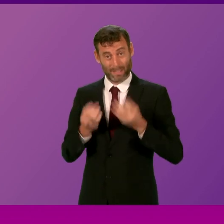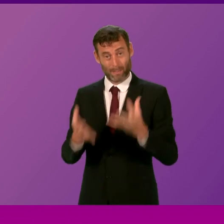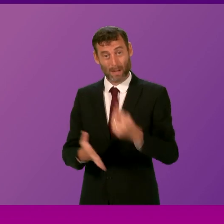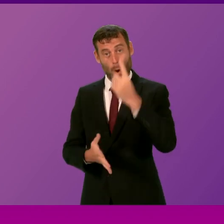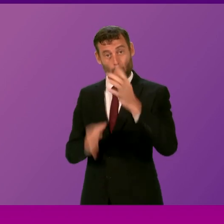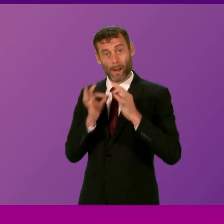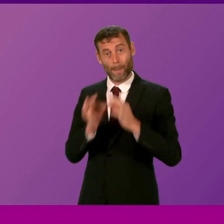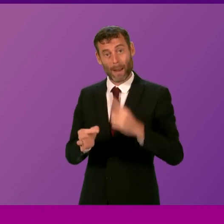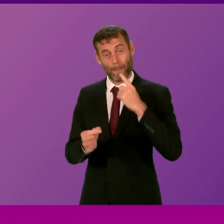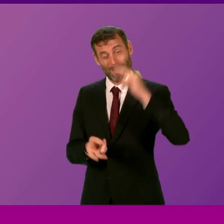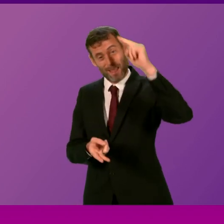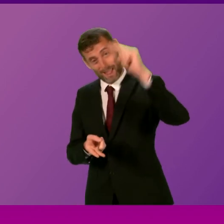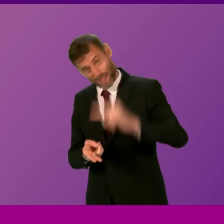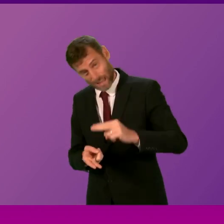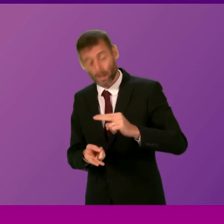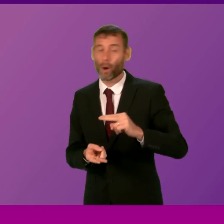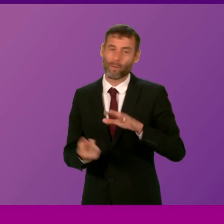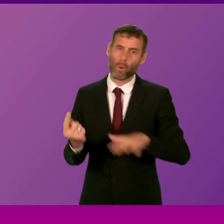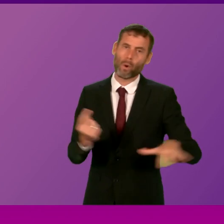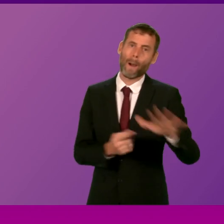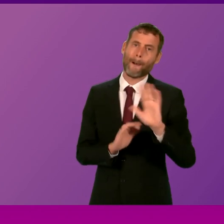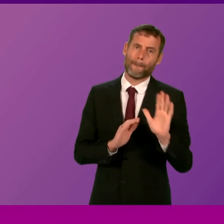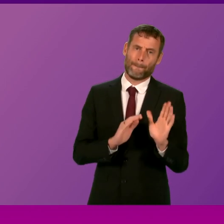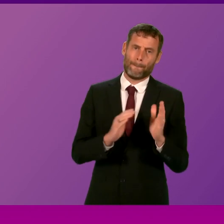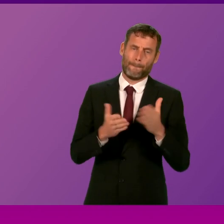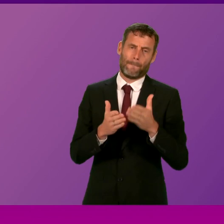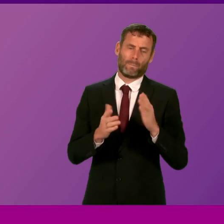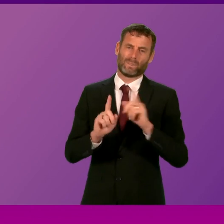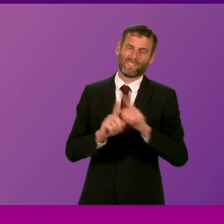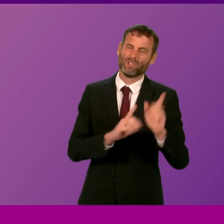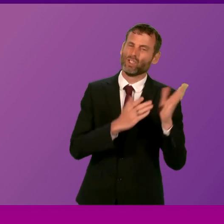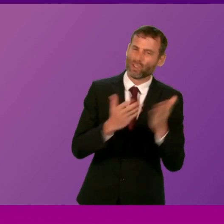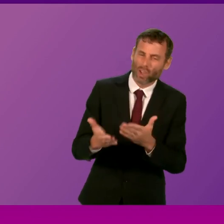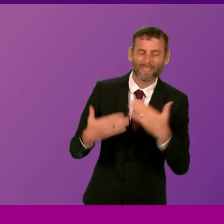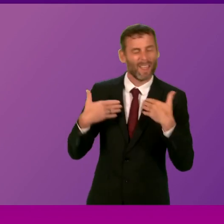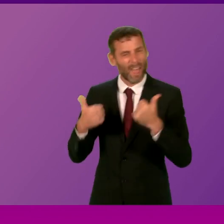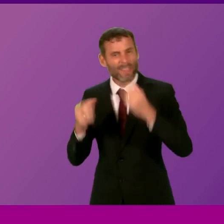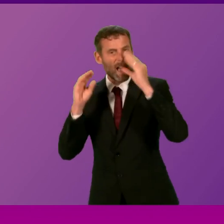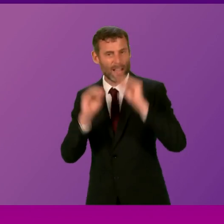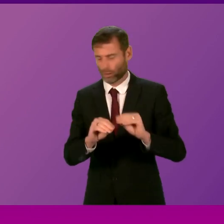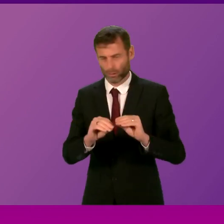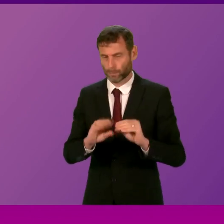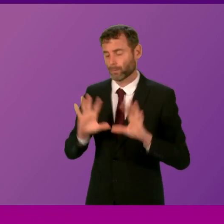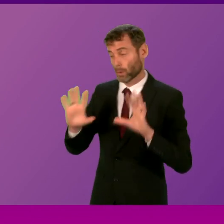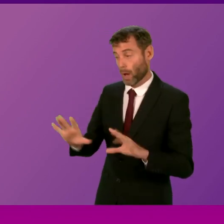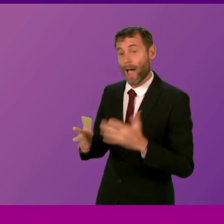Let us hear one another. That is what Anas Sarwar seems to be saying. Let me repeat: there is a consultation on council tax. No decisions have been